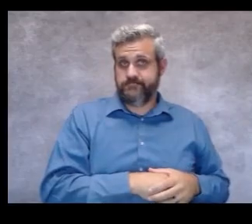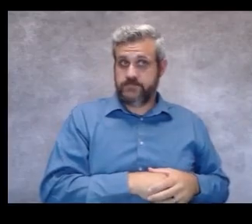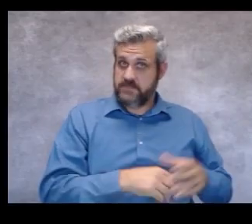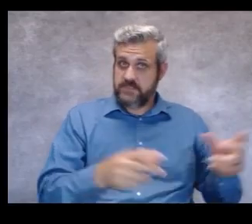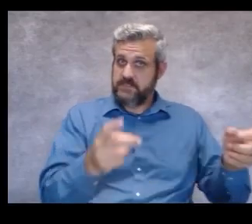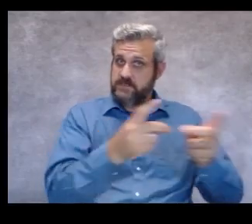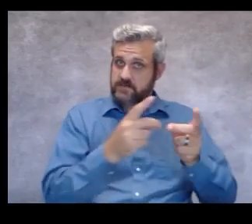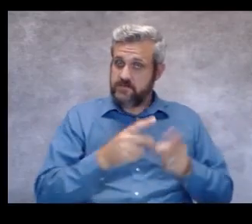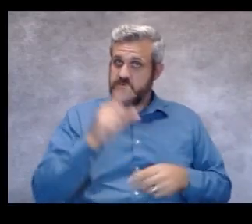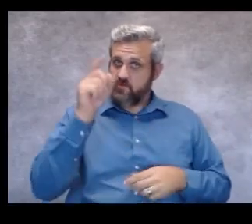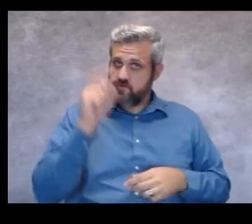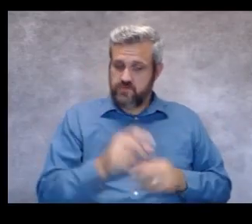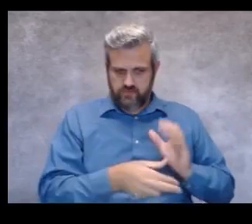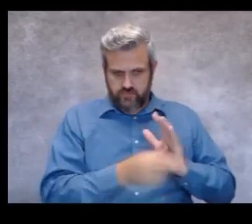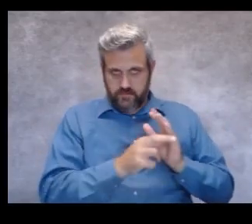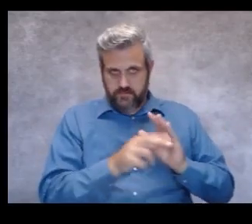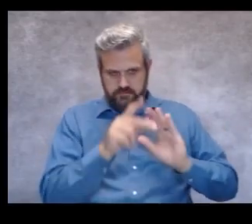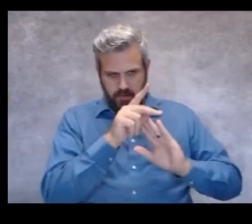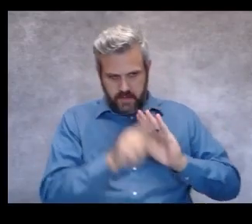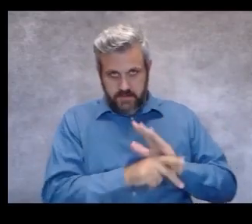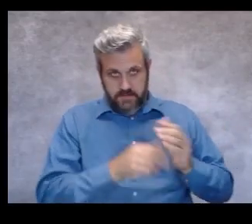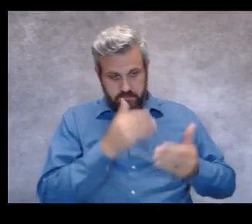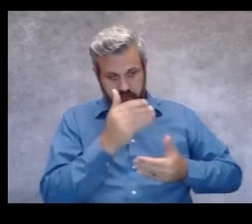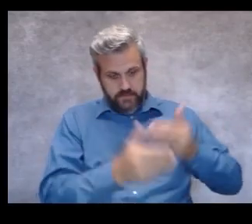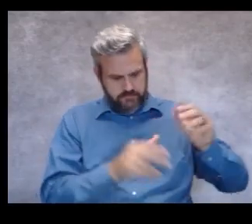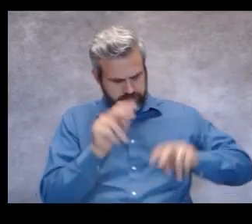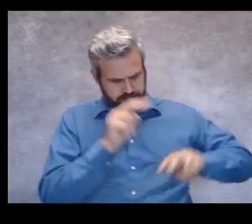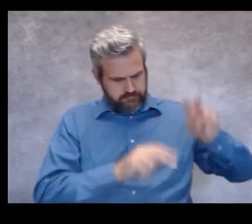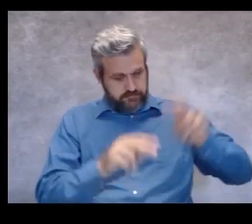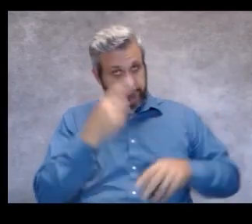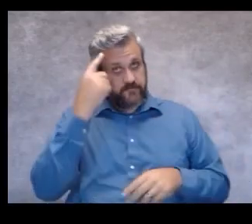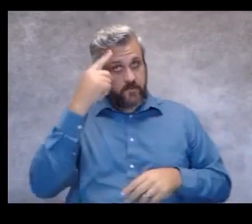The district should also review their policies and procedures for cultural